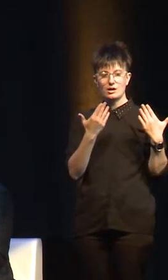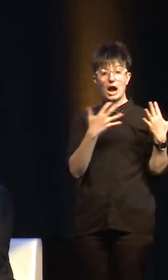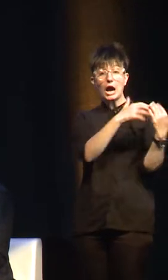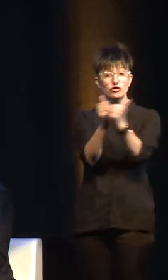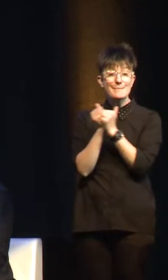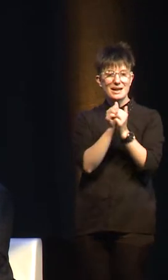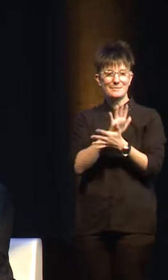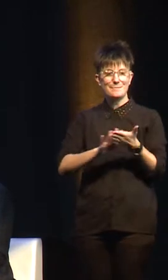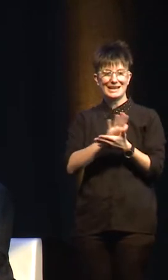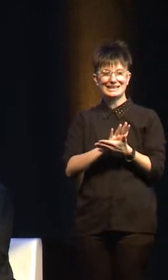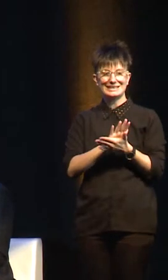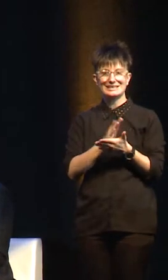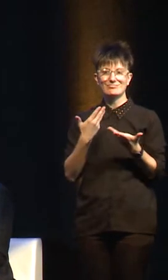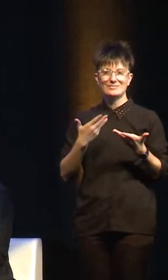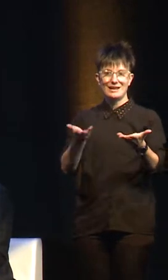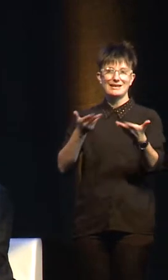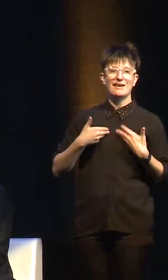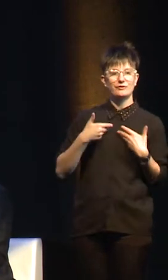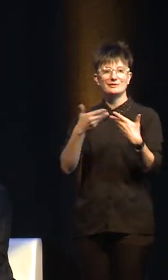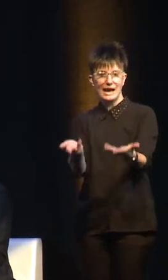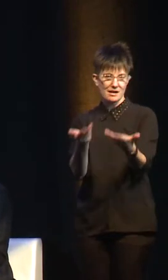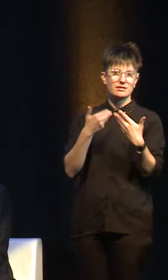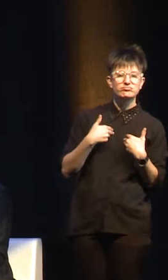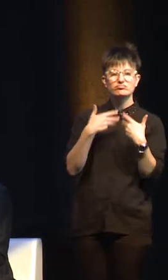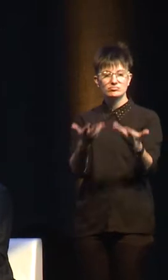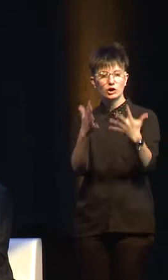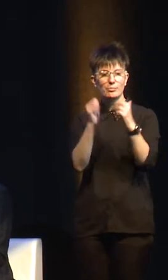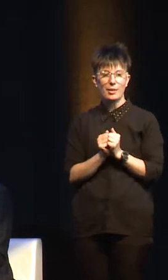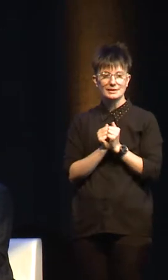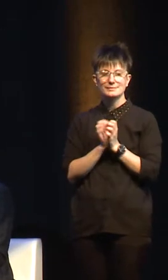Jehan: What about urgency? We've got a question here if we have only until 2030, why does